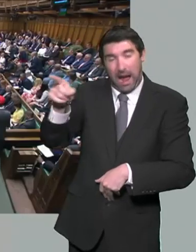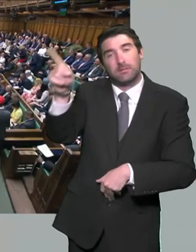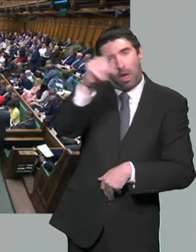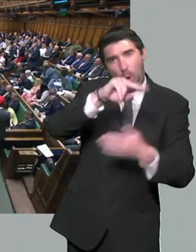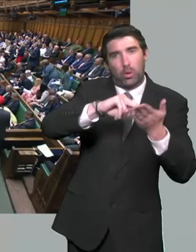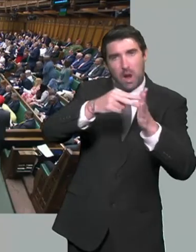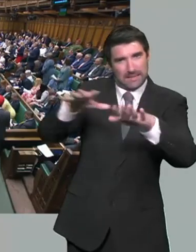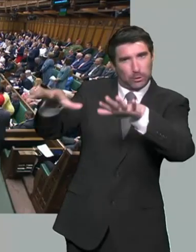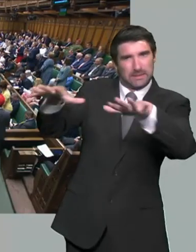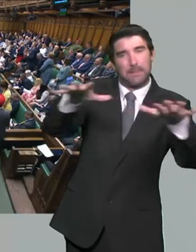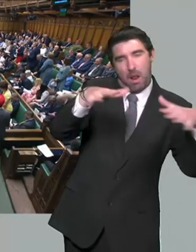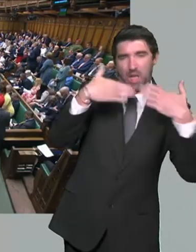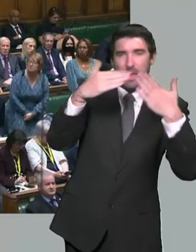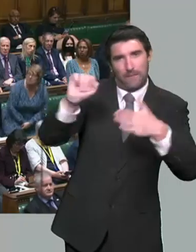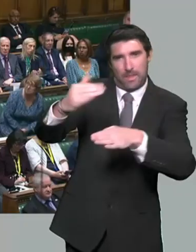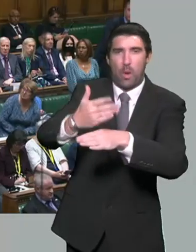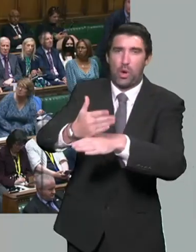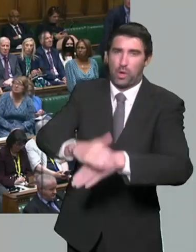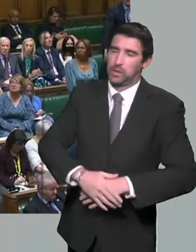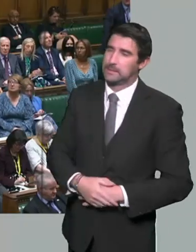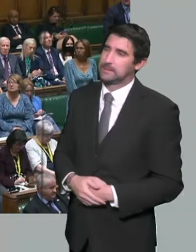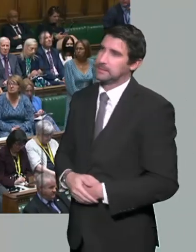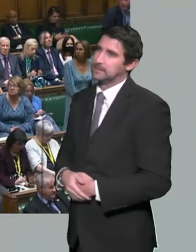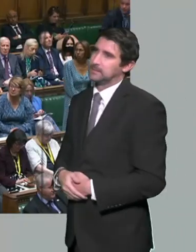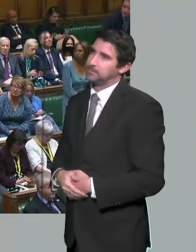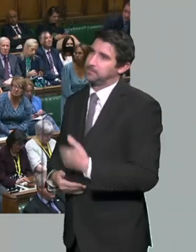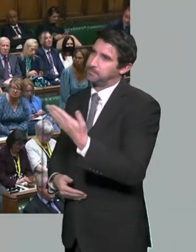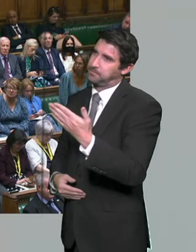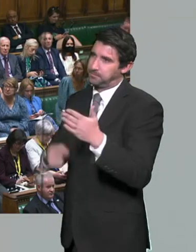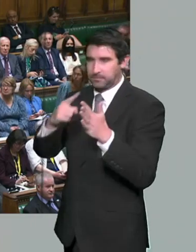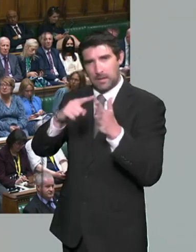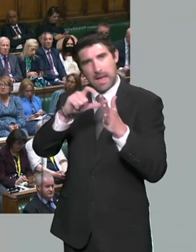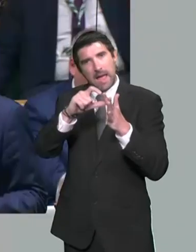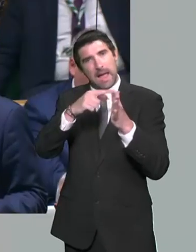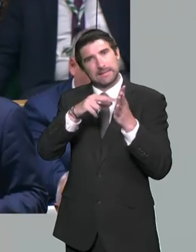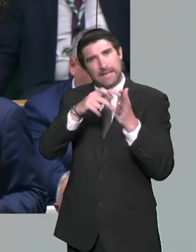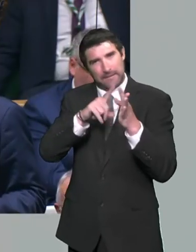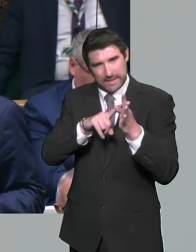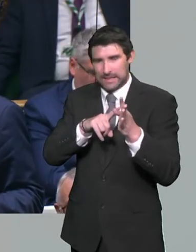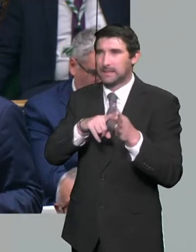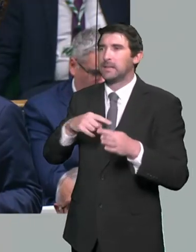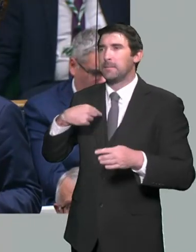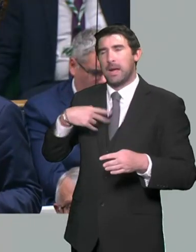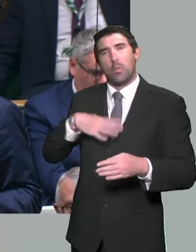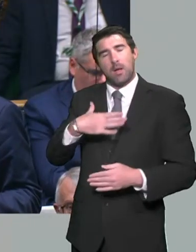Ed Davey (Kingston and Surbiton) (LD) May I join the Prime Minister and the Leader of the Opposition in paying tribute to our armed forces, and in sending our thanks and